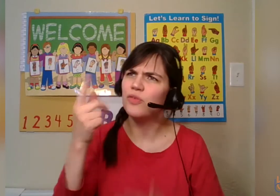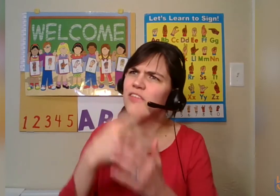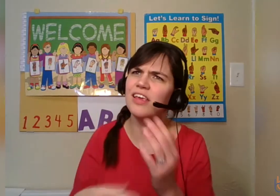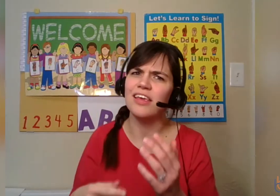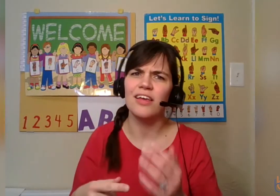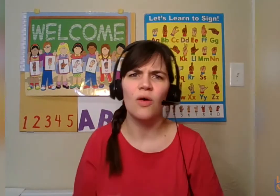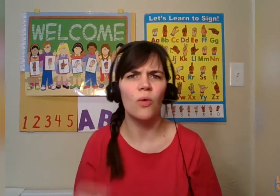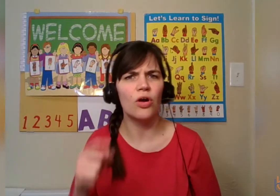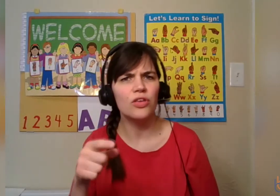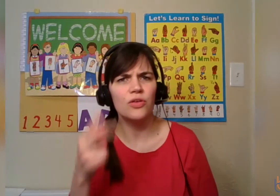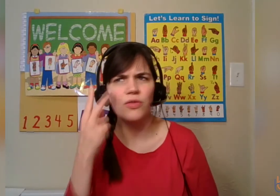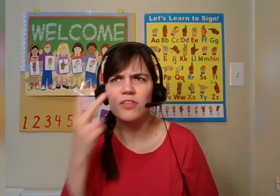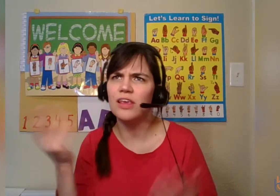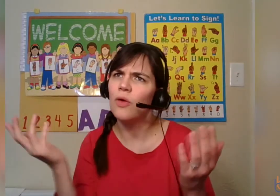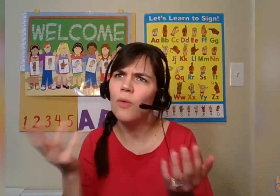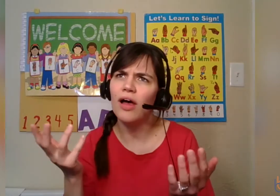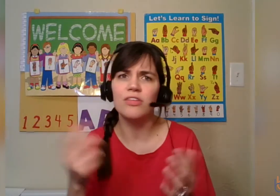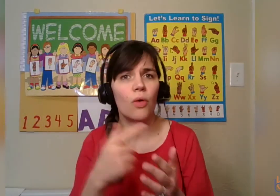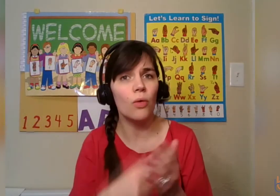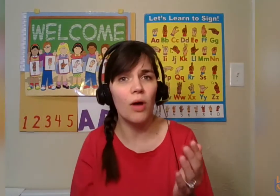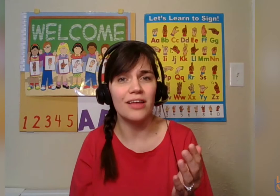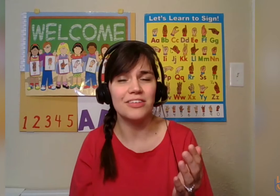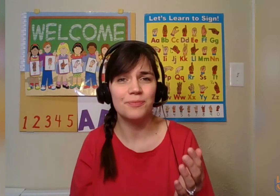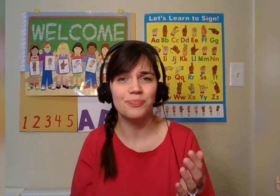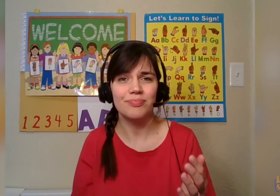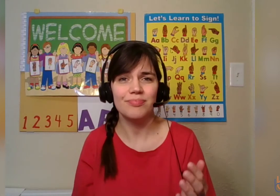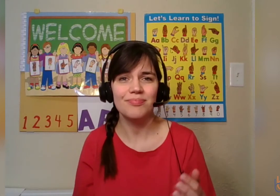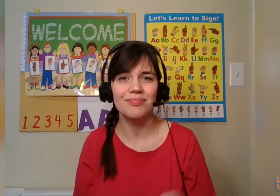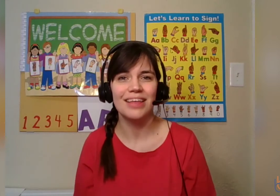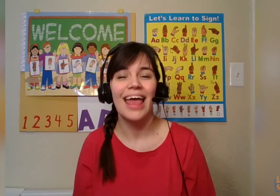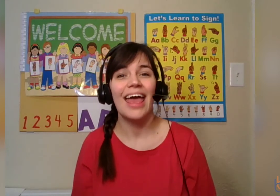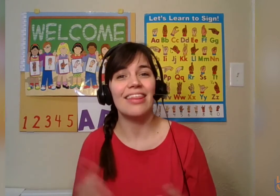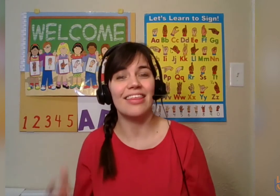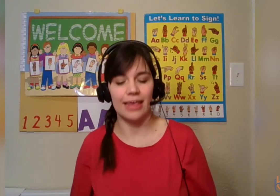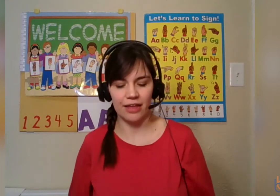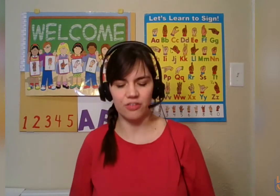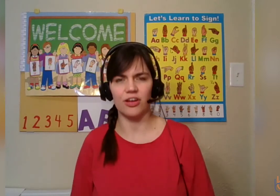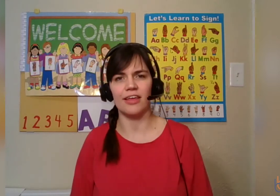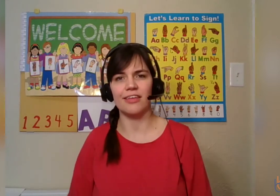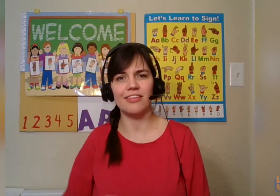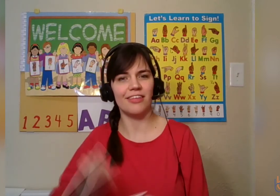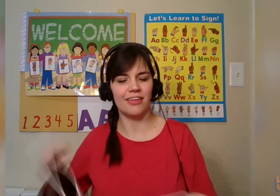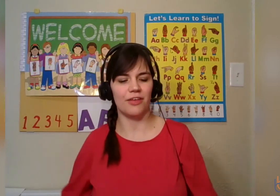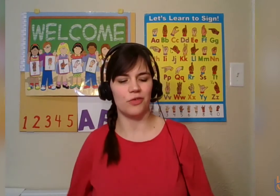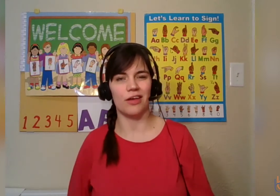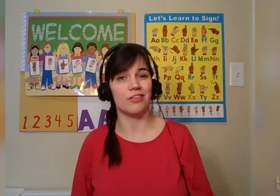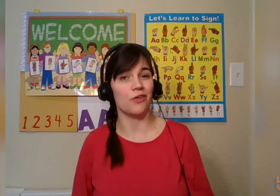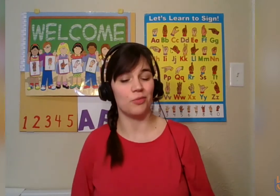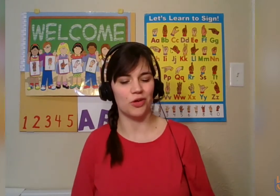Or, "You see what or what?" And then the answer is, if you guys are familiar with